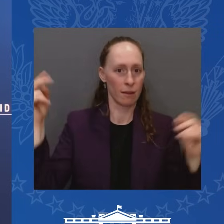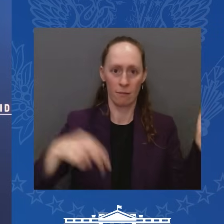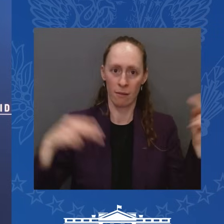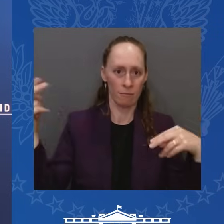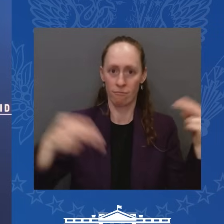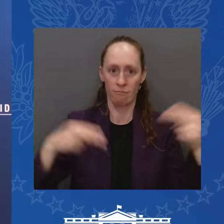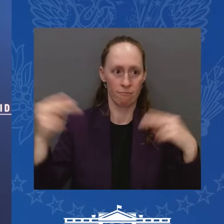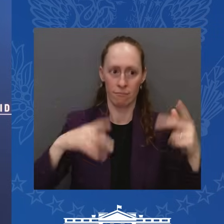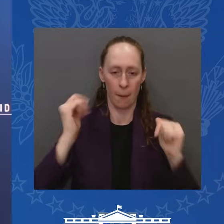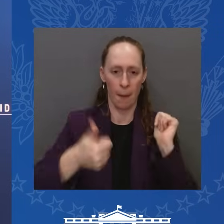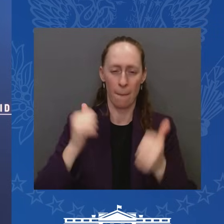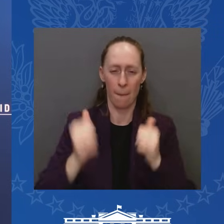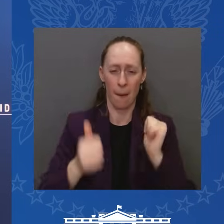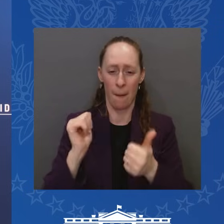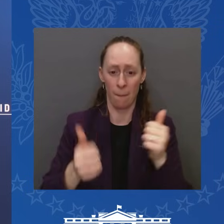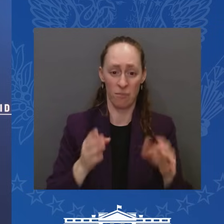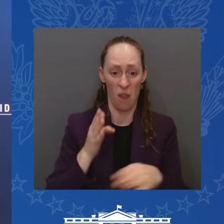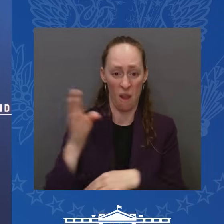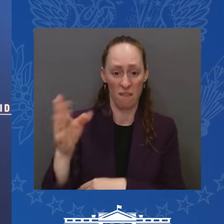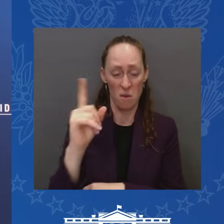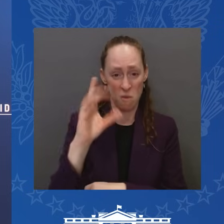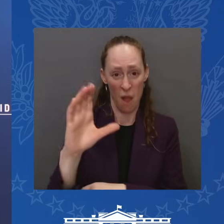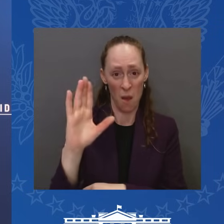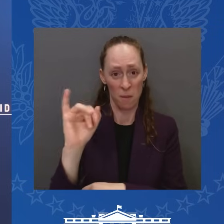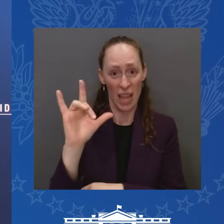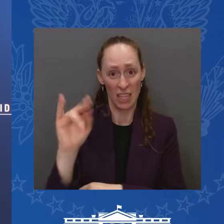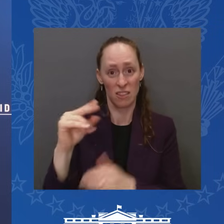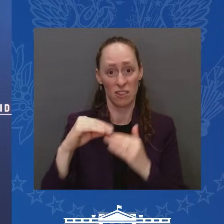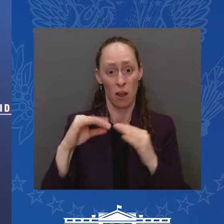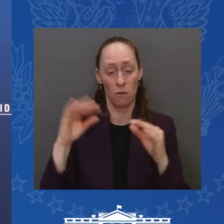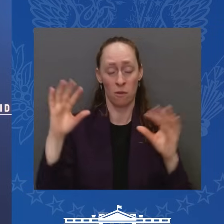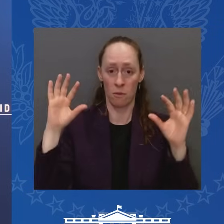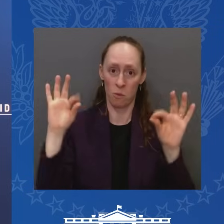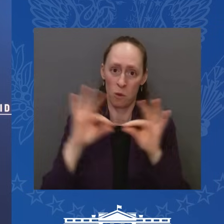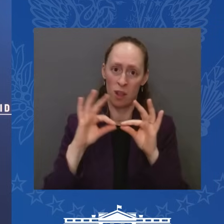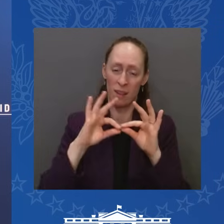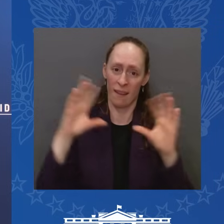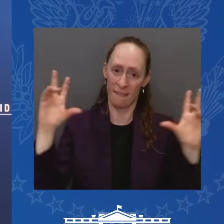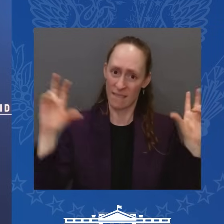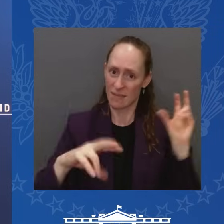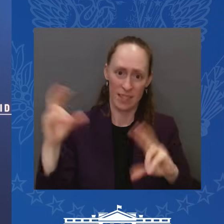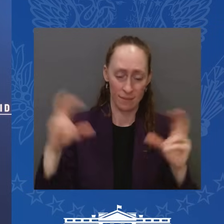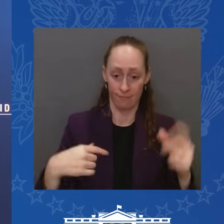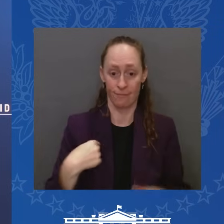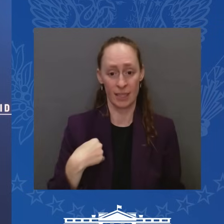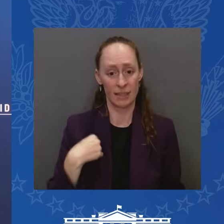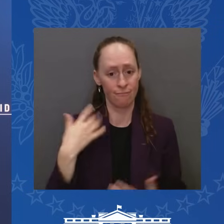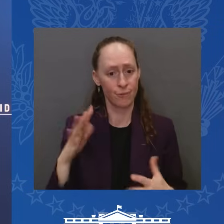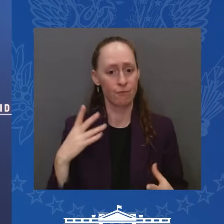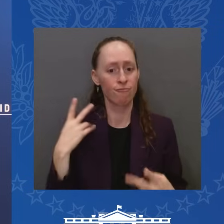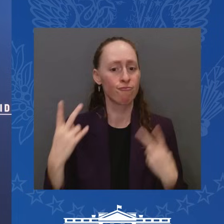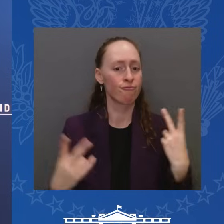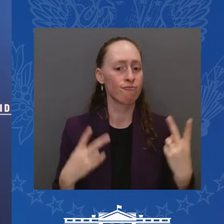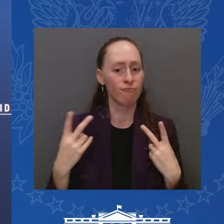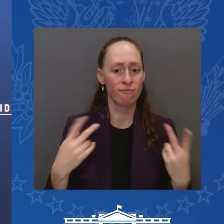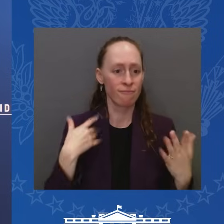I've visited almost every major center, starting from South Korea on, and they want to be here, building the chips here in America.